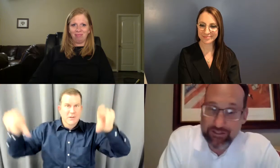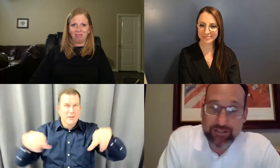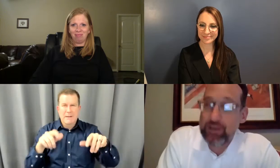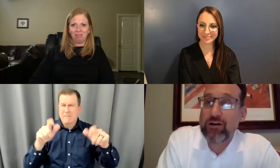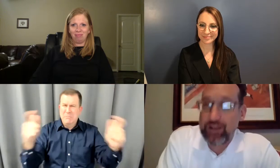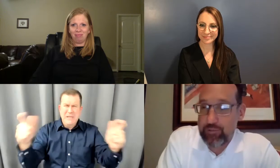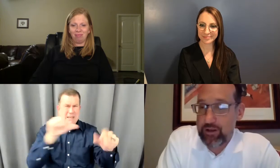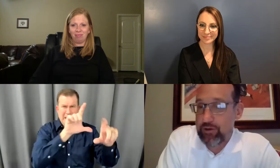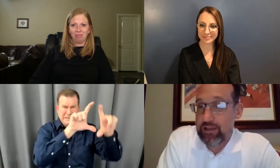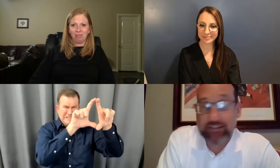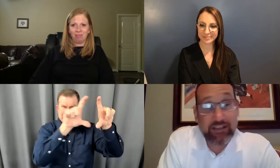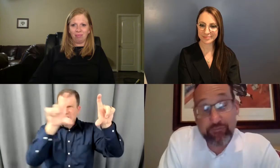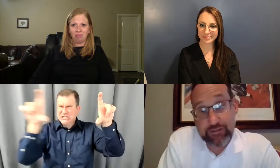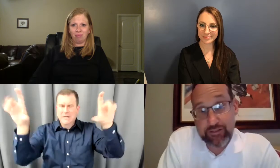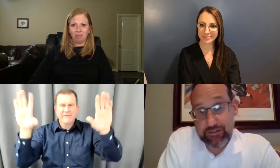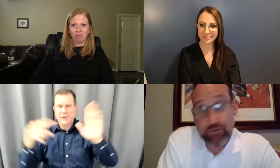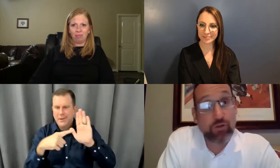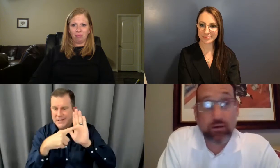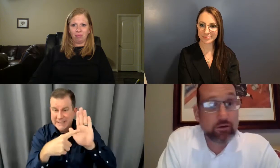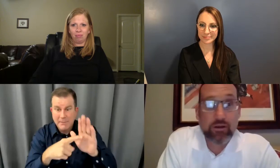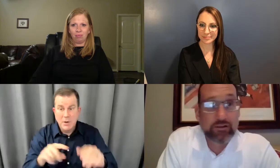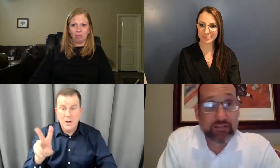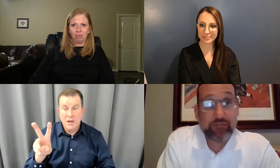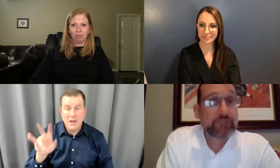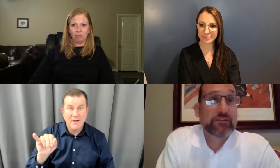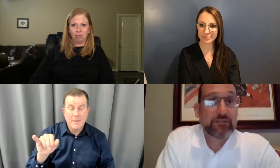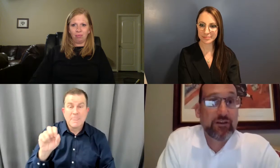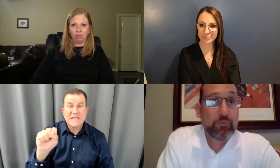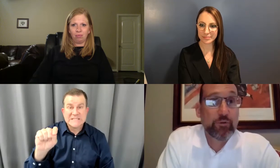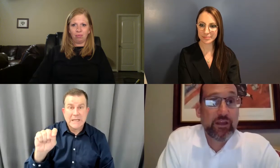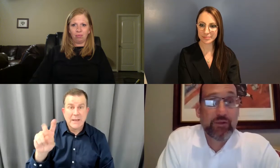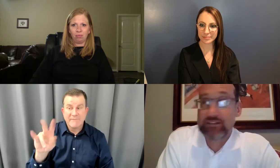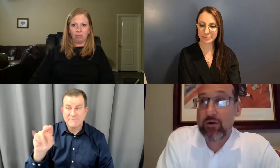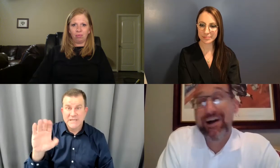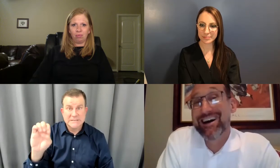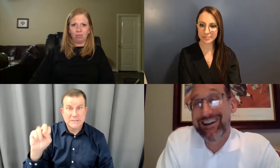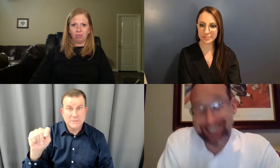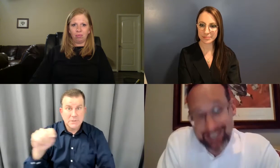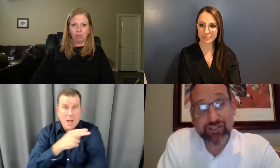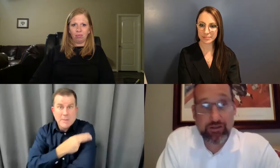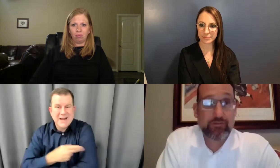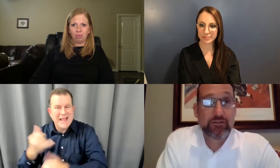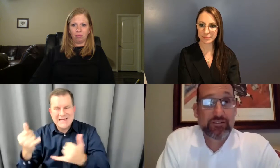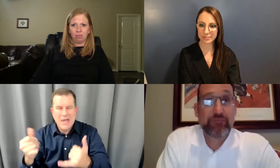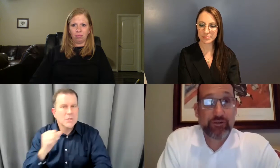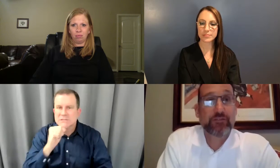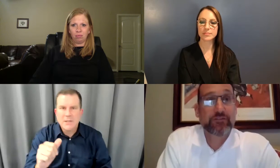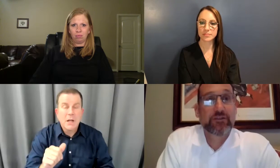this is not to pick on anybody, but like St. Vincent is no longer St. Vincent's here in Birmingham. It's now Ascension St. Vincent,